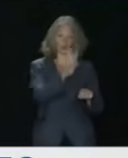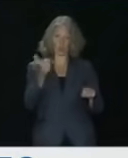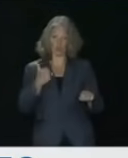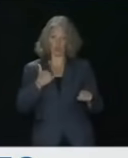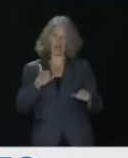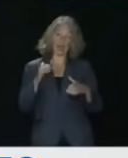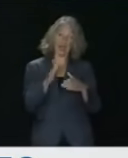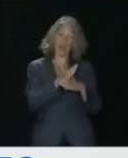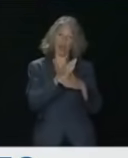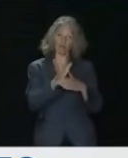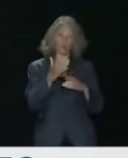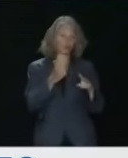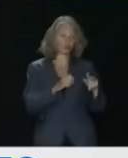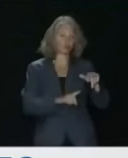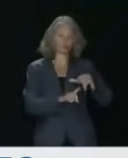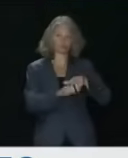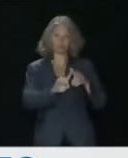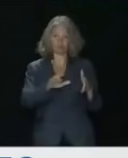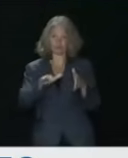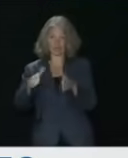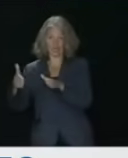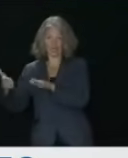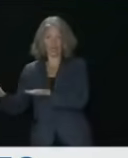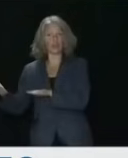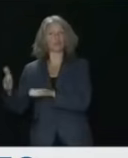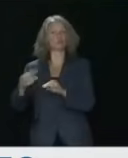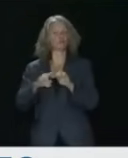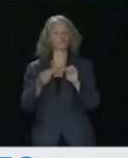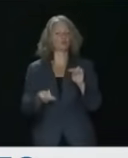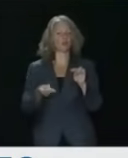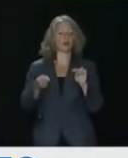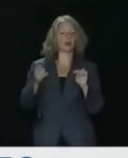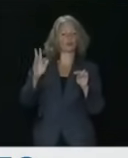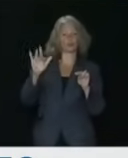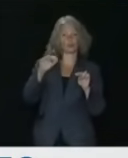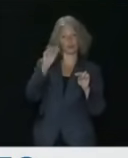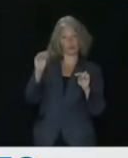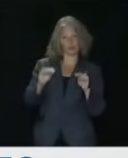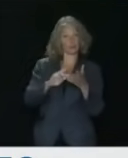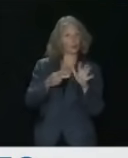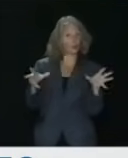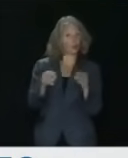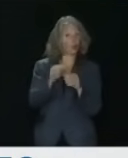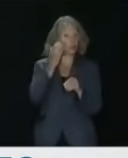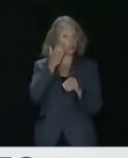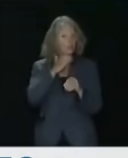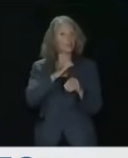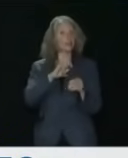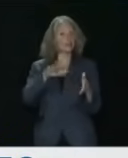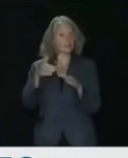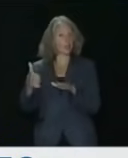THE PEAK AND THE AVERAGE DAILY